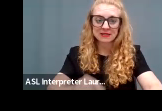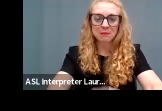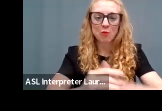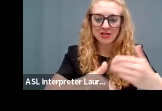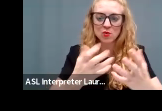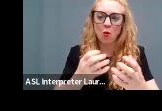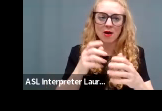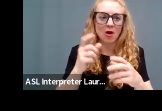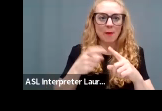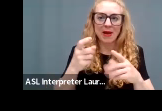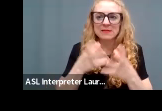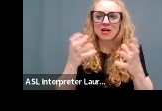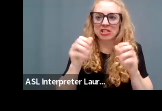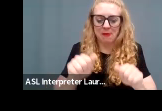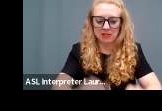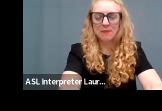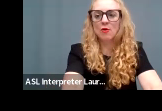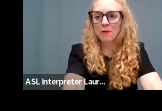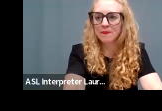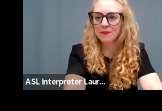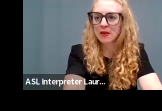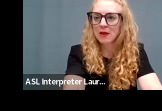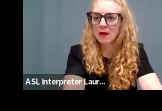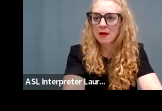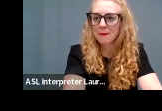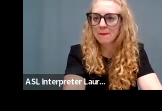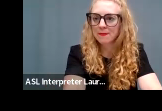scenarios it makes a lot of sense for people who've got ambulatory and dexterity issues